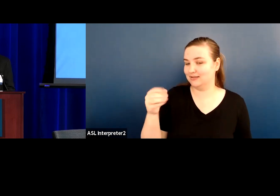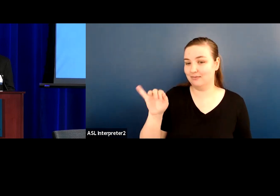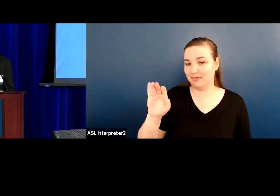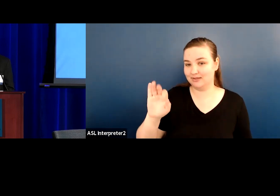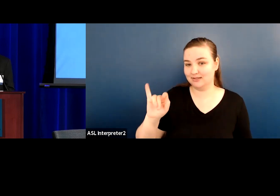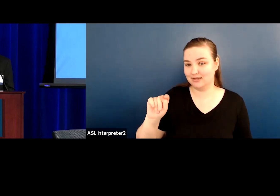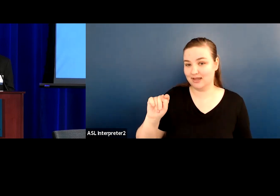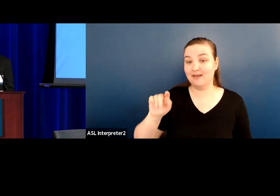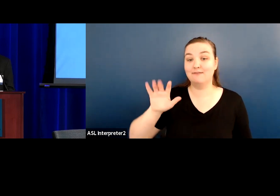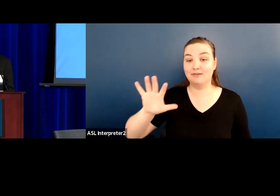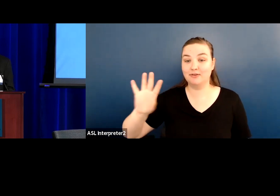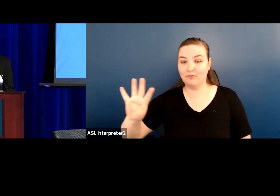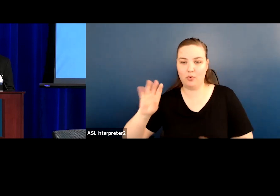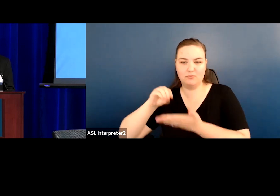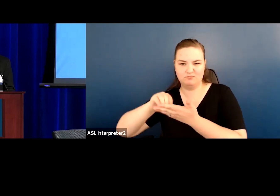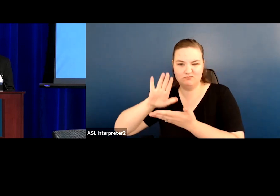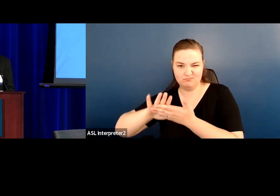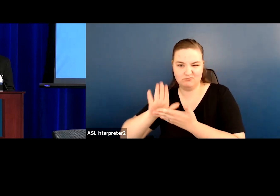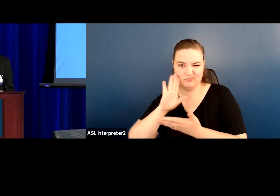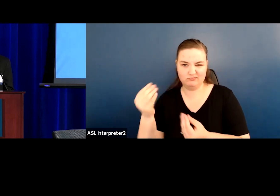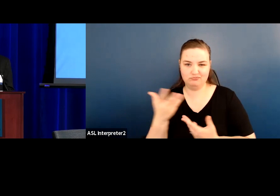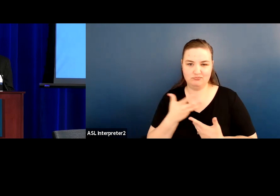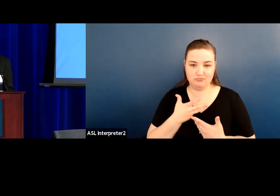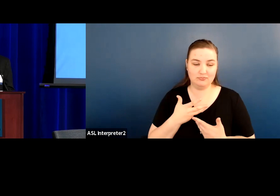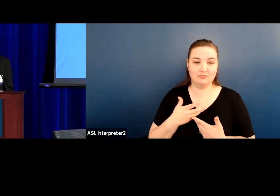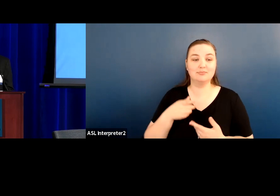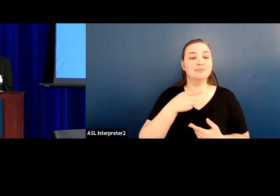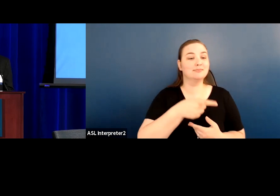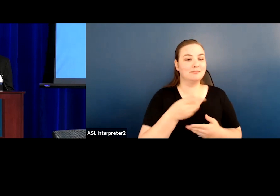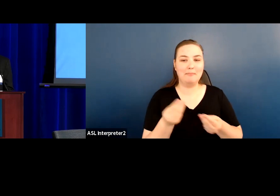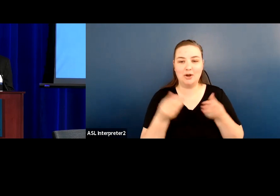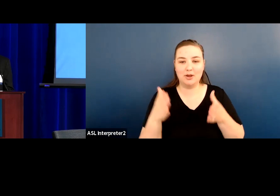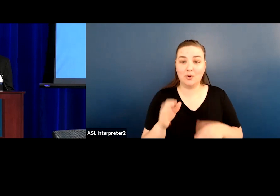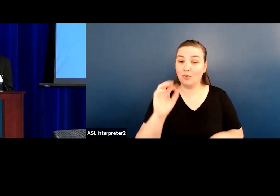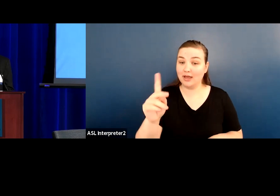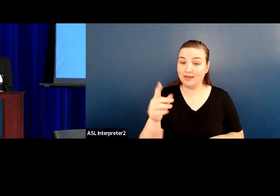Okay. We're going to take a quick 10-minute break because we have to transition,